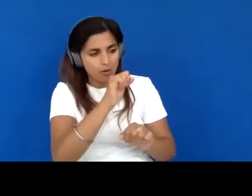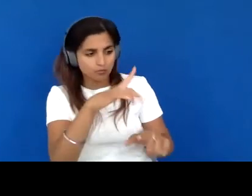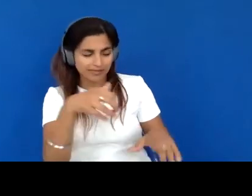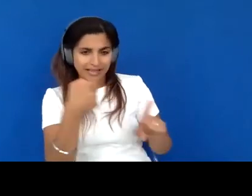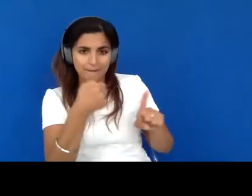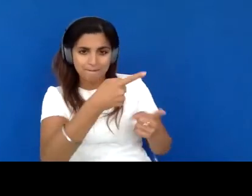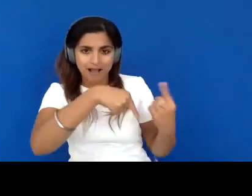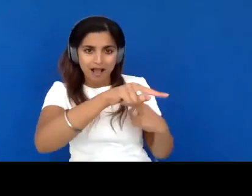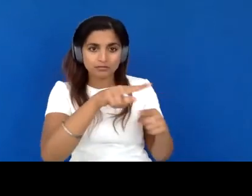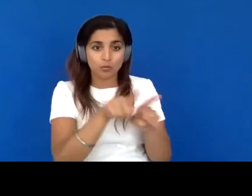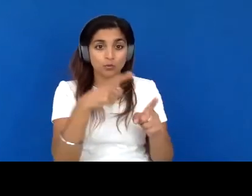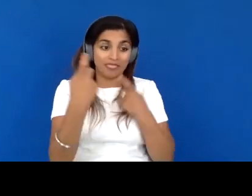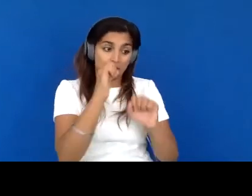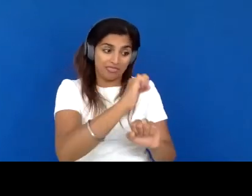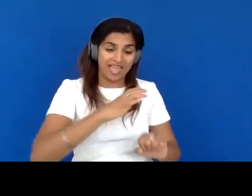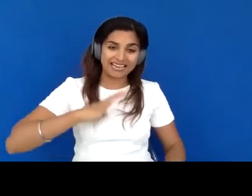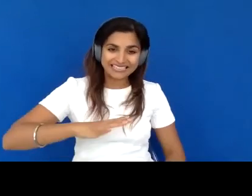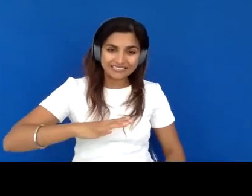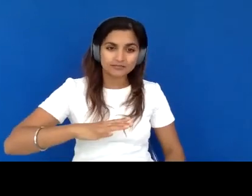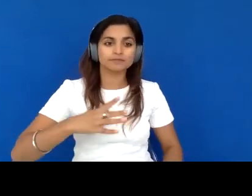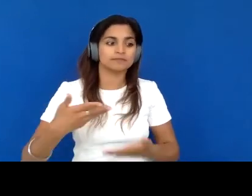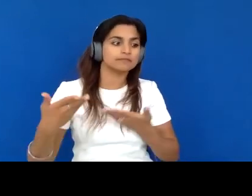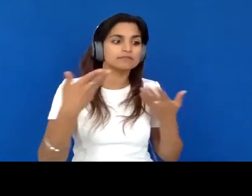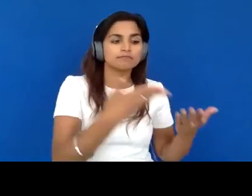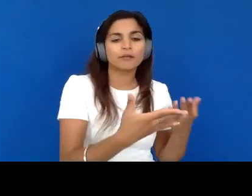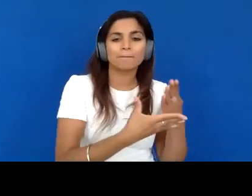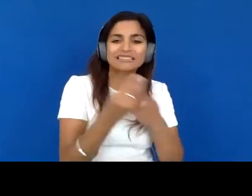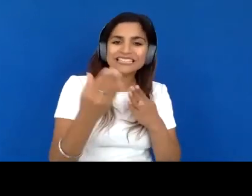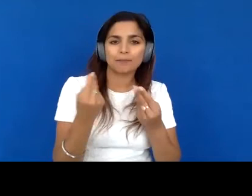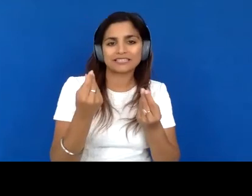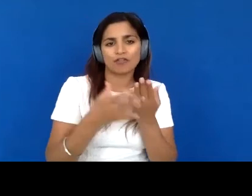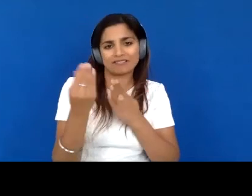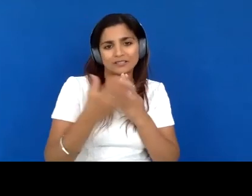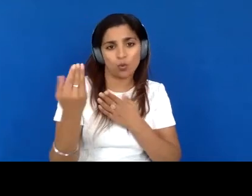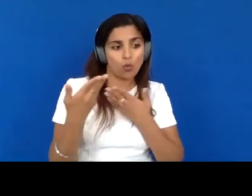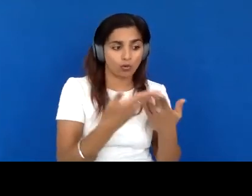and channel material resources towards properly organizing efforts I'm sending